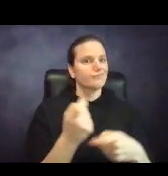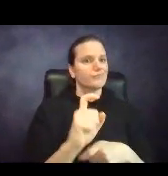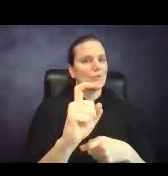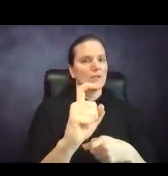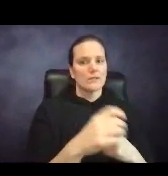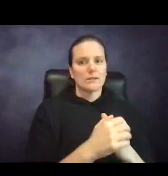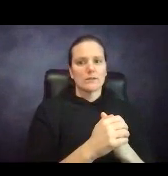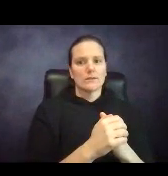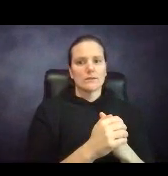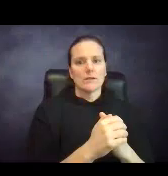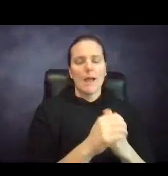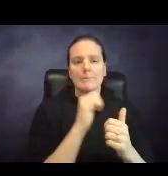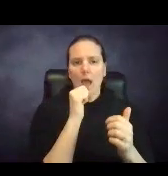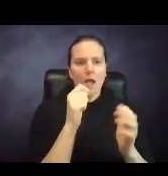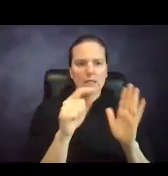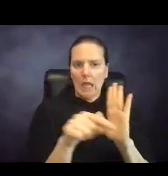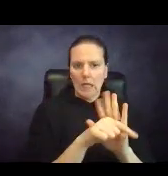And I'm not bagging a DD medication that sounds like I am.